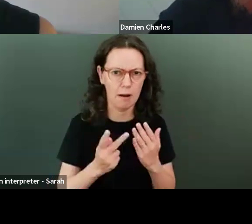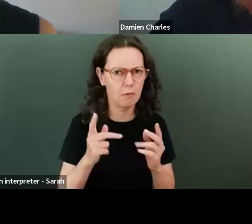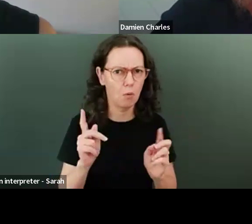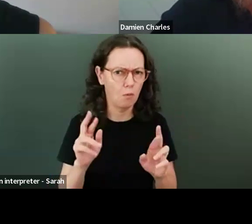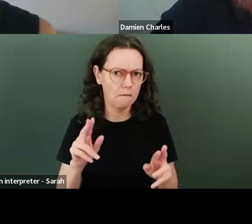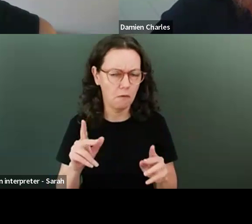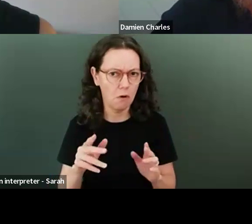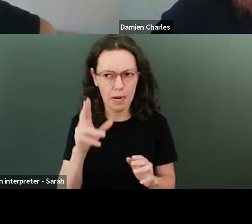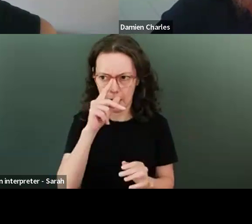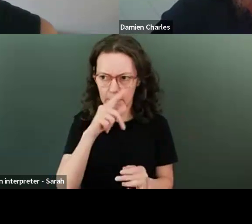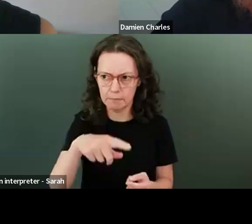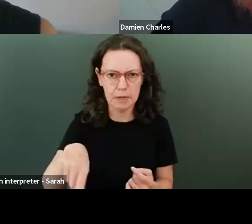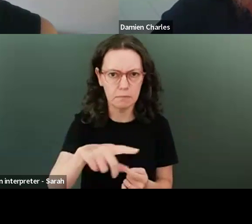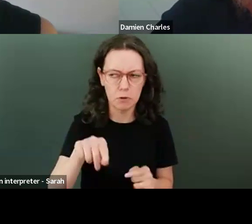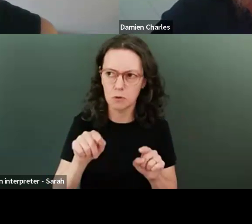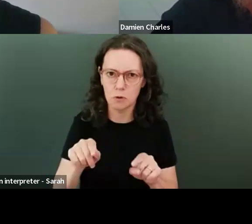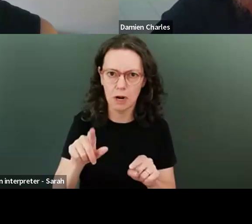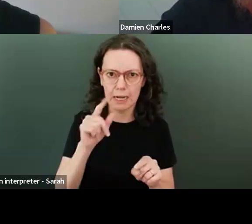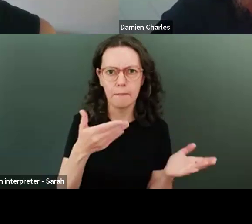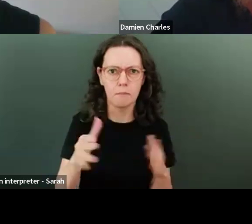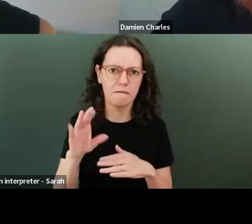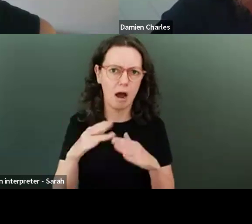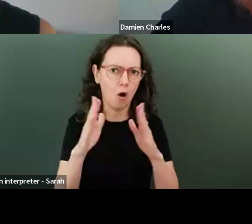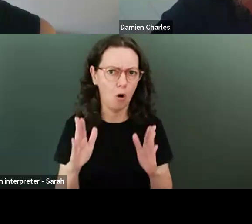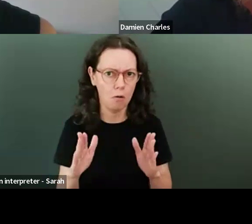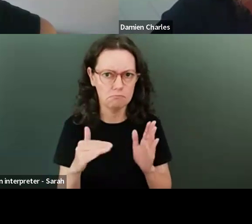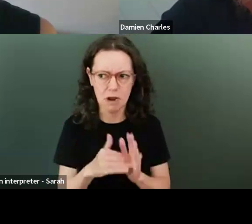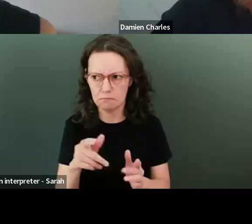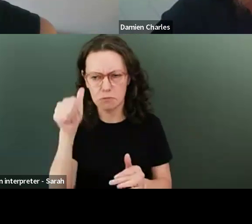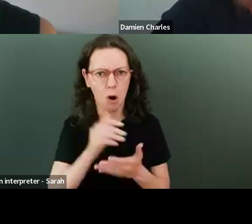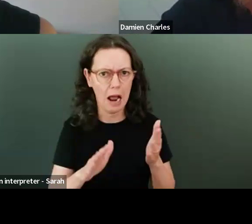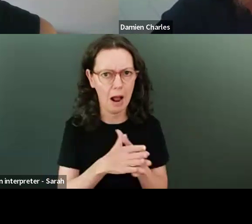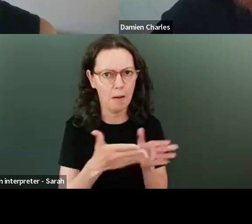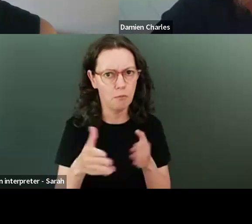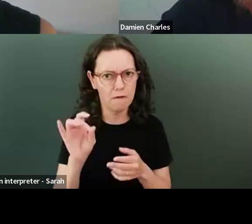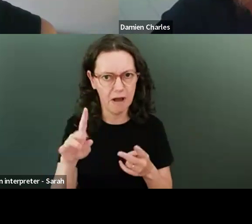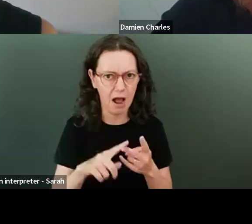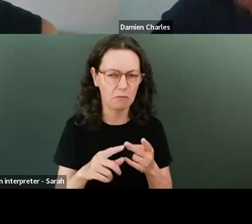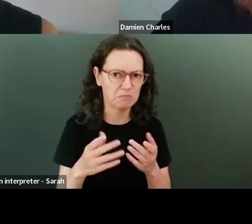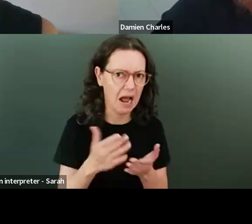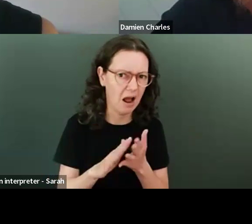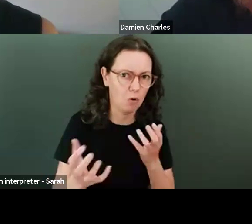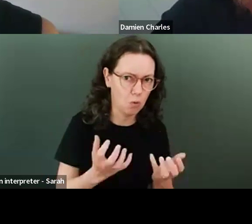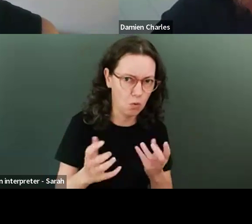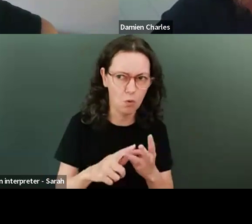young people move out of home and give them life skills such as cooking